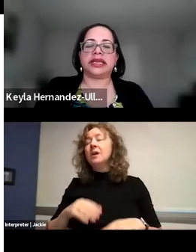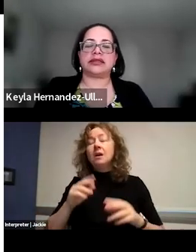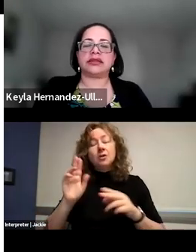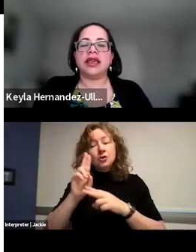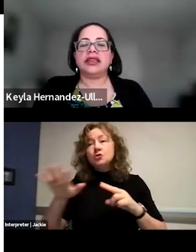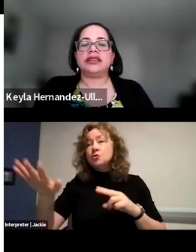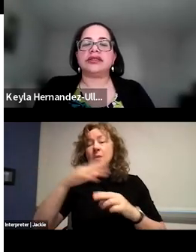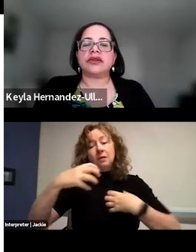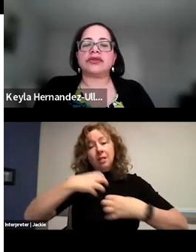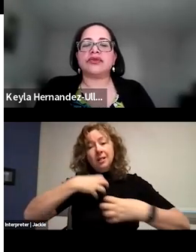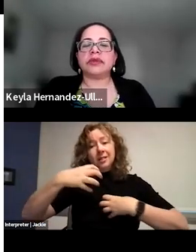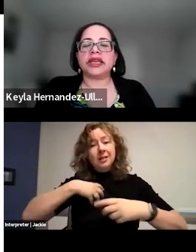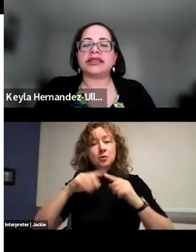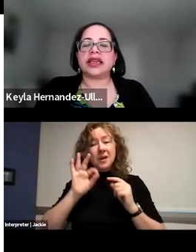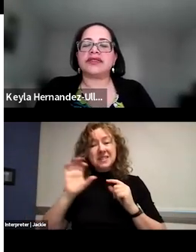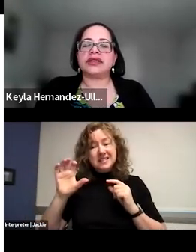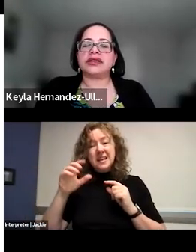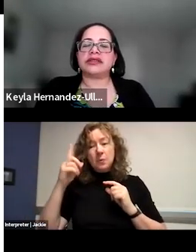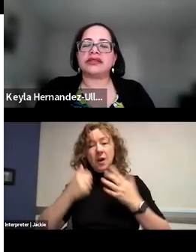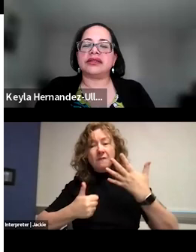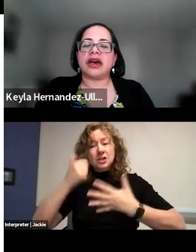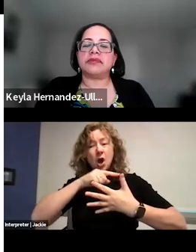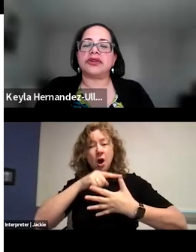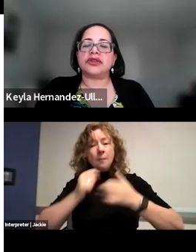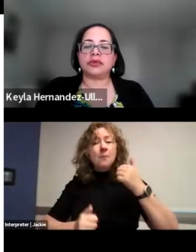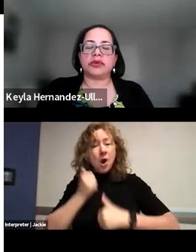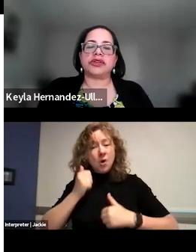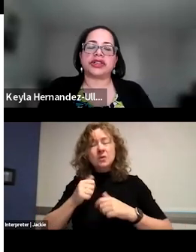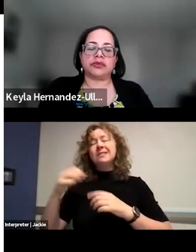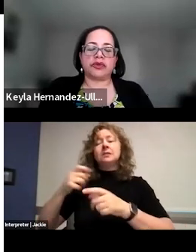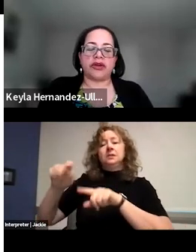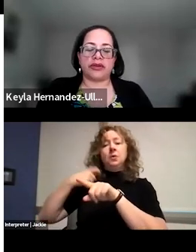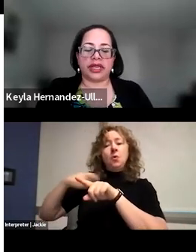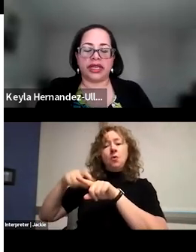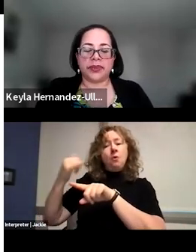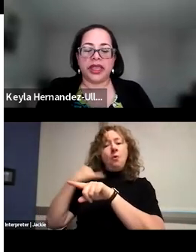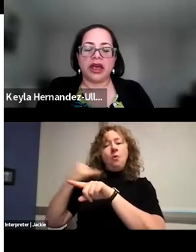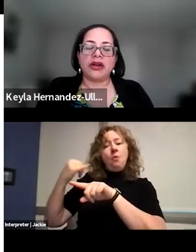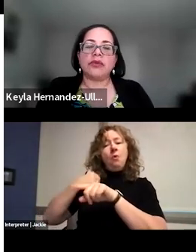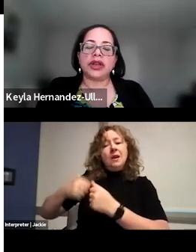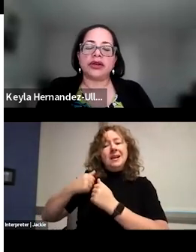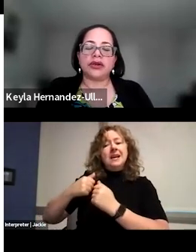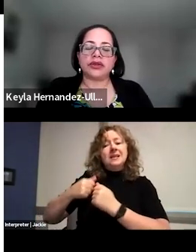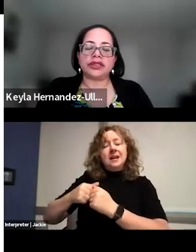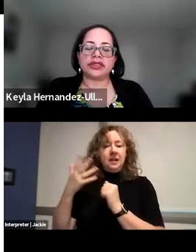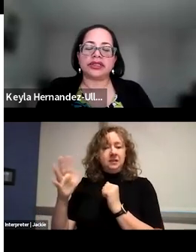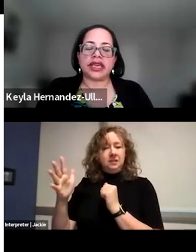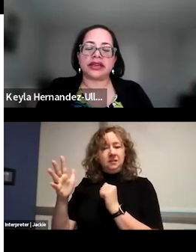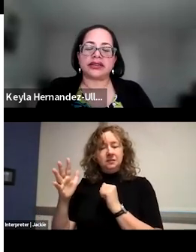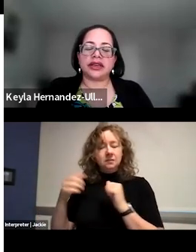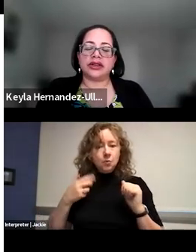Keyla Hernandez-Ulloa: or of complaints, consumer complaints. This also remains the Fcc's top consumer protection, priority.